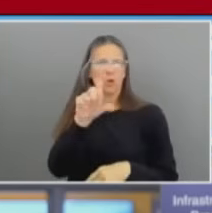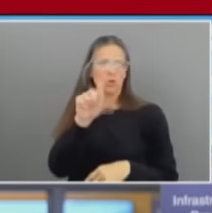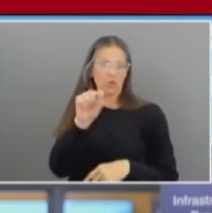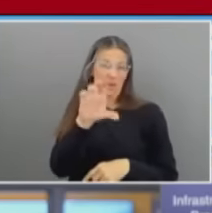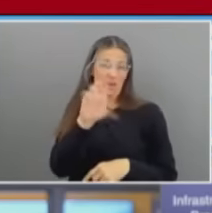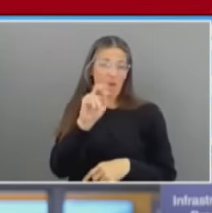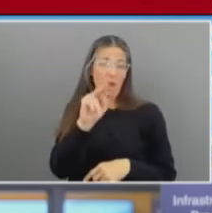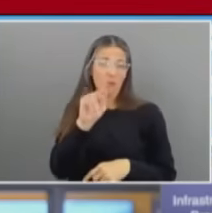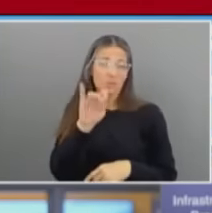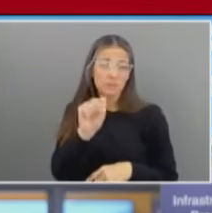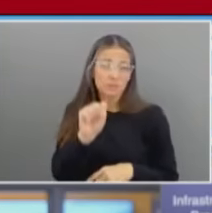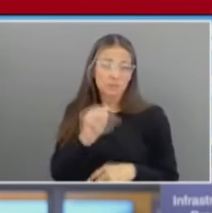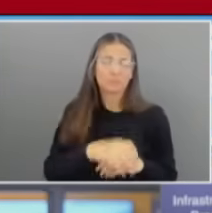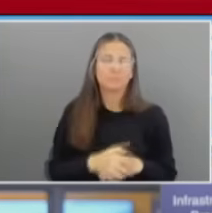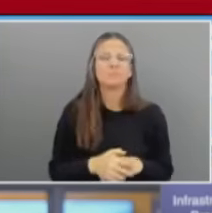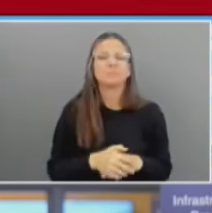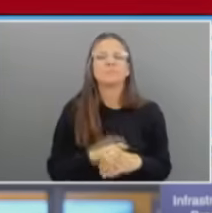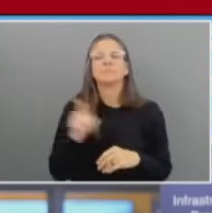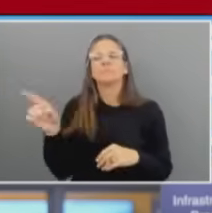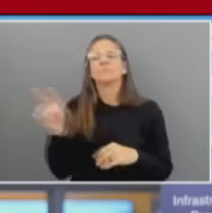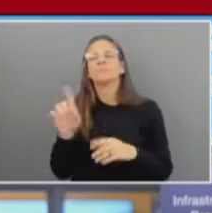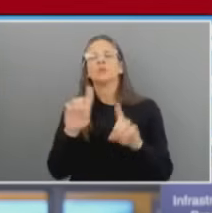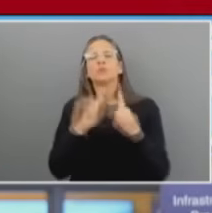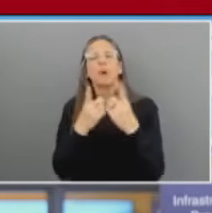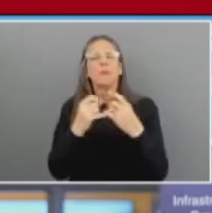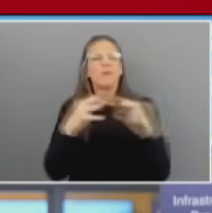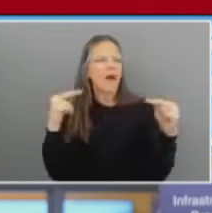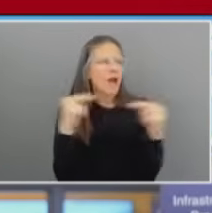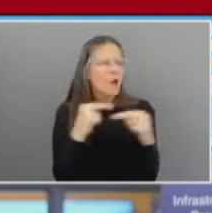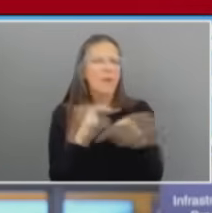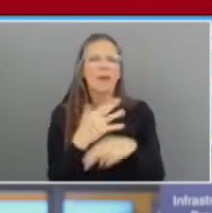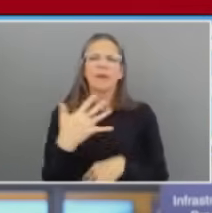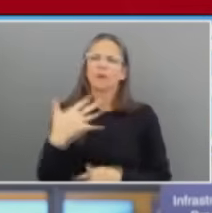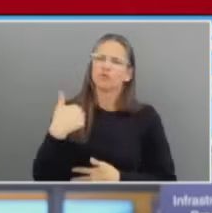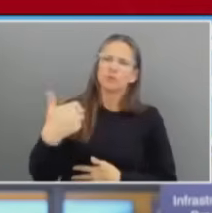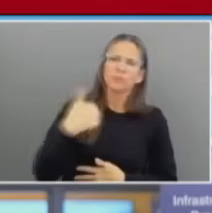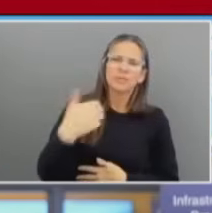THIS STORM HAS LEFT AN IMPACT ON ALL 120 KENTUCKY COUNTIES.